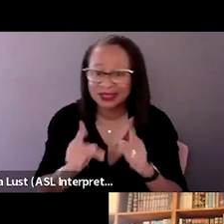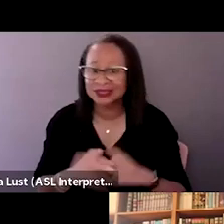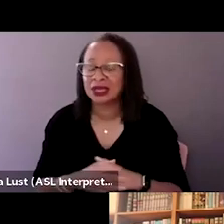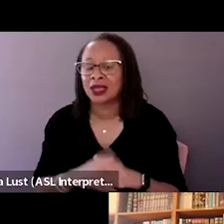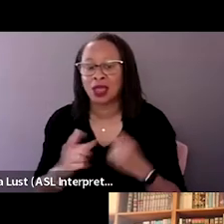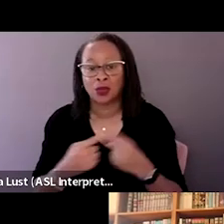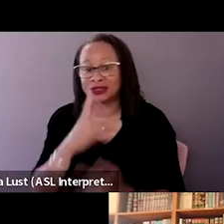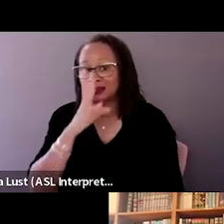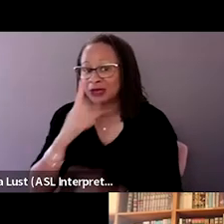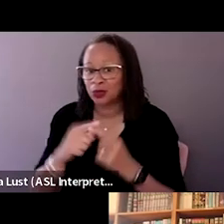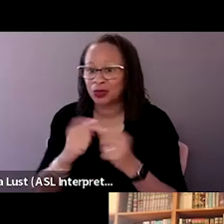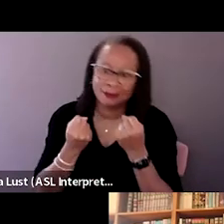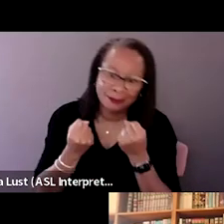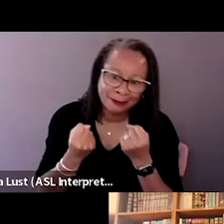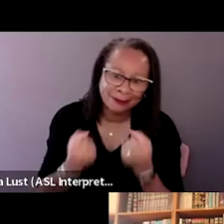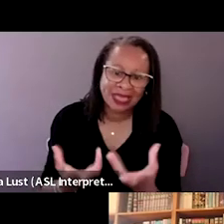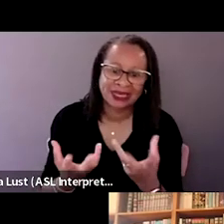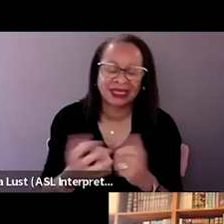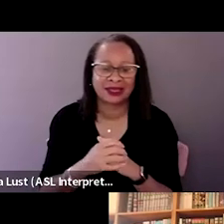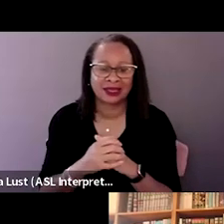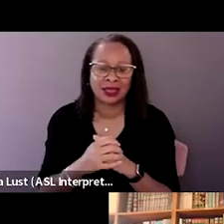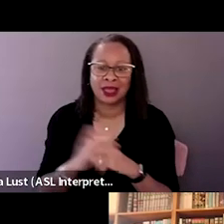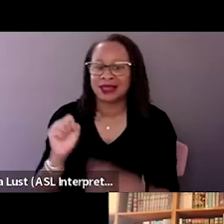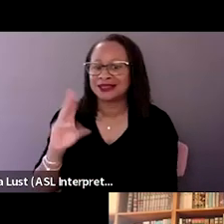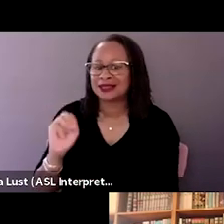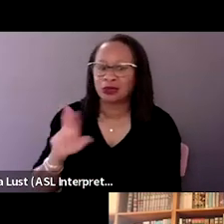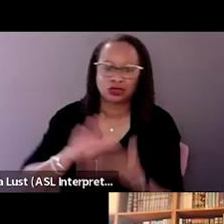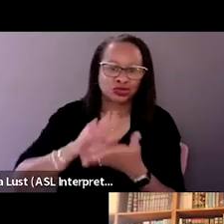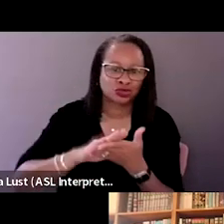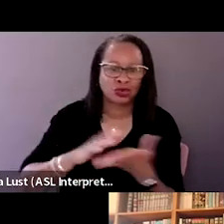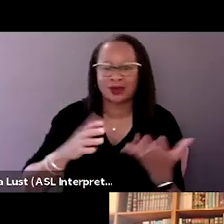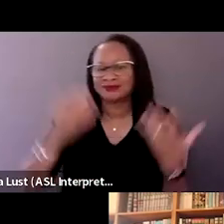with a lot of summer school, I don't know, camps, whatever.